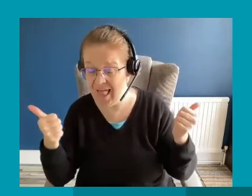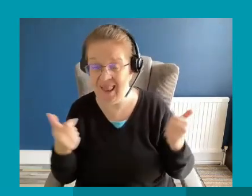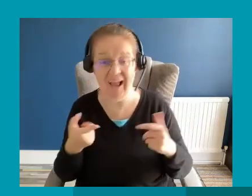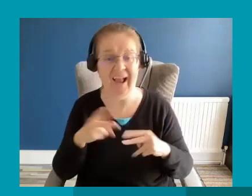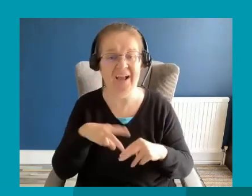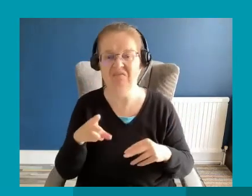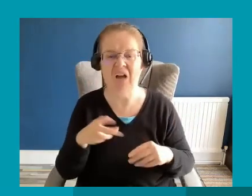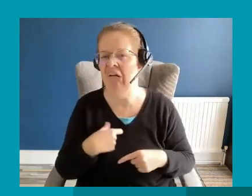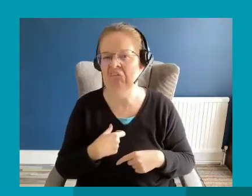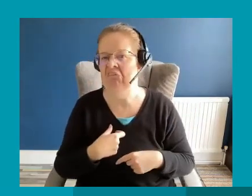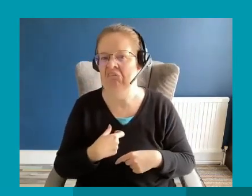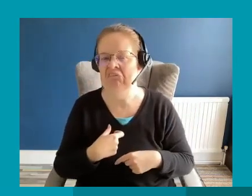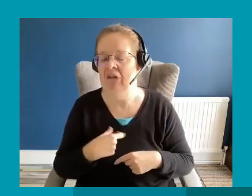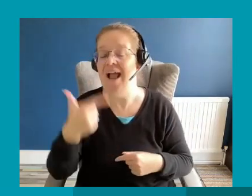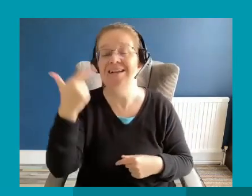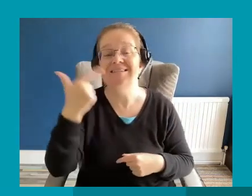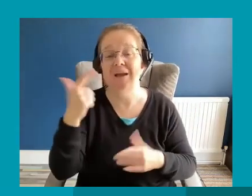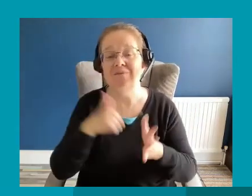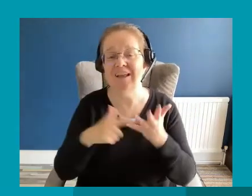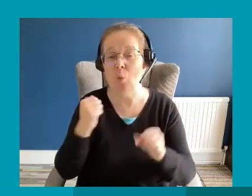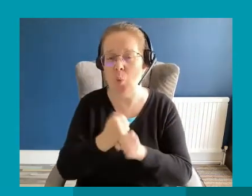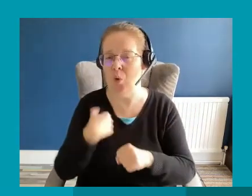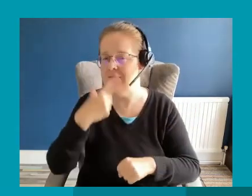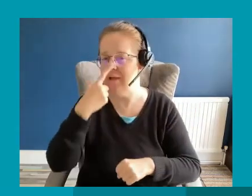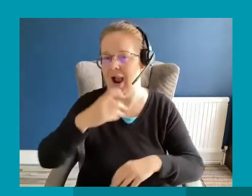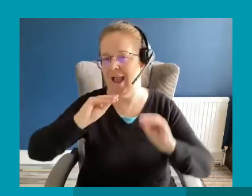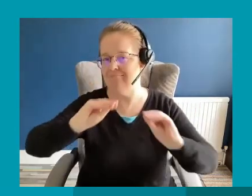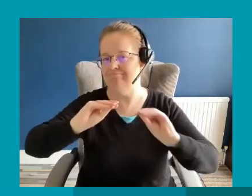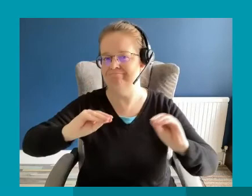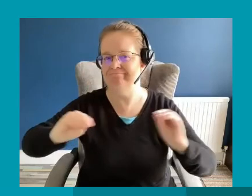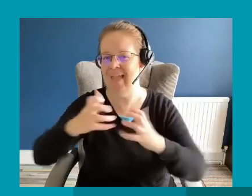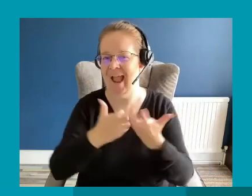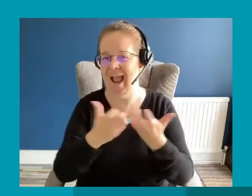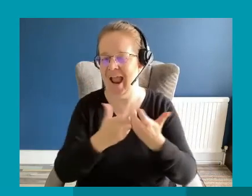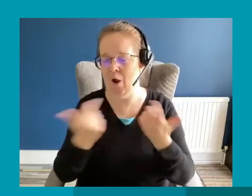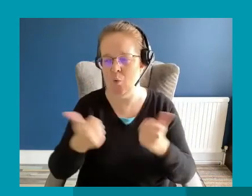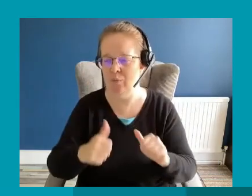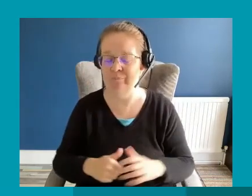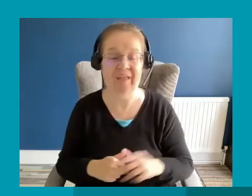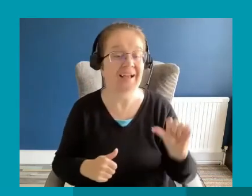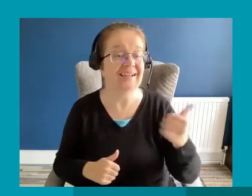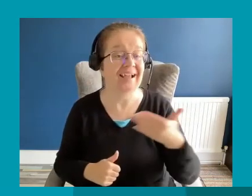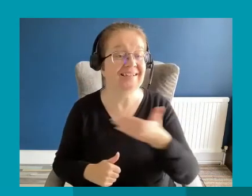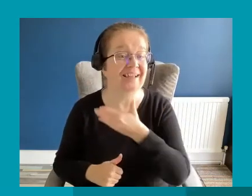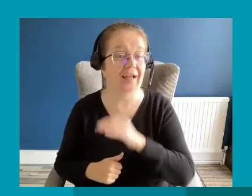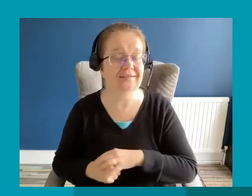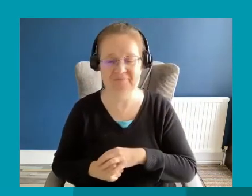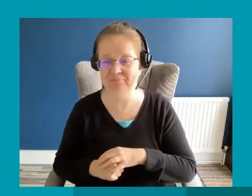webinar on the 17th of August? OK, next slide. Finally pertaining to this particular area,